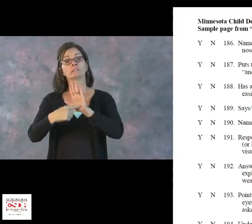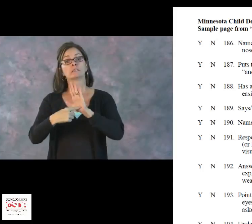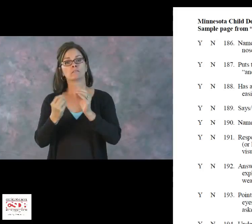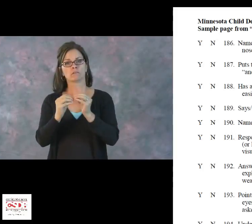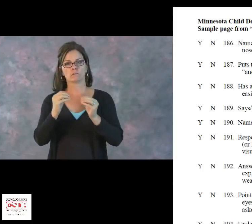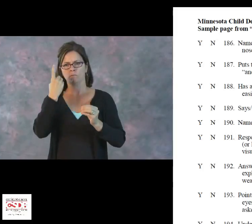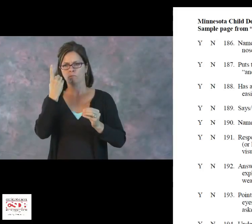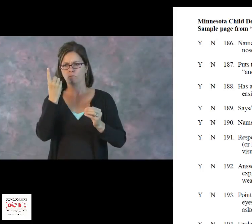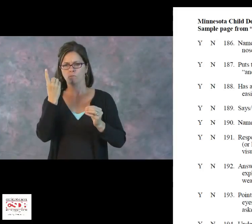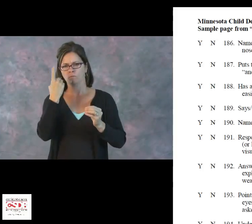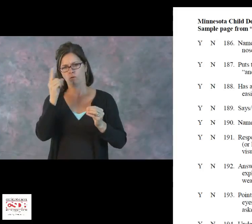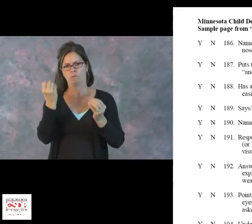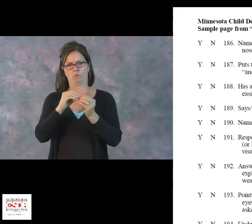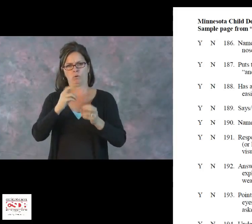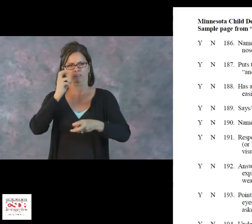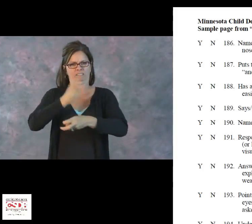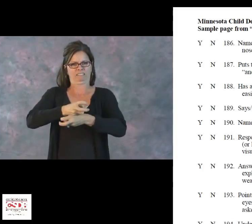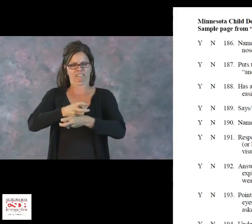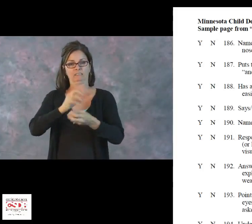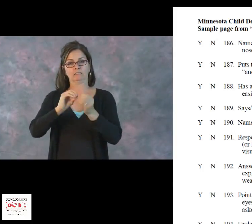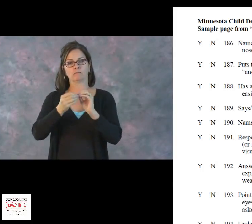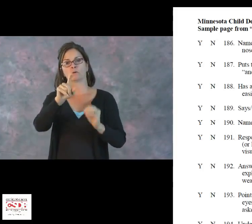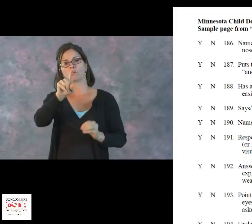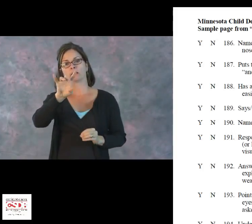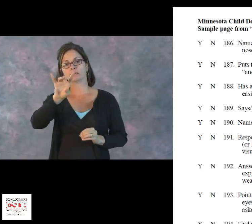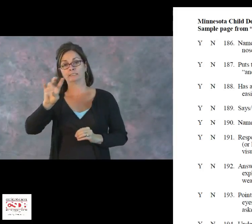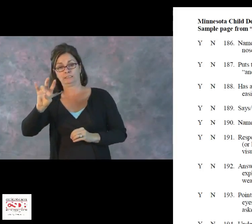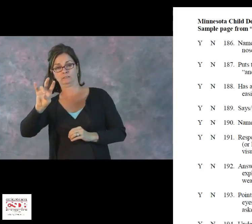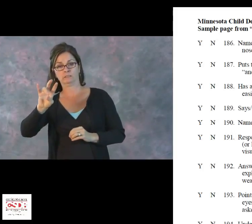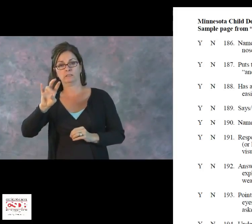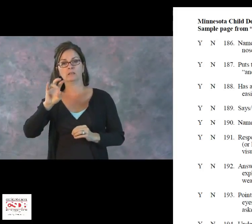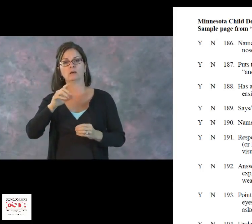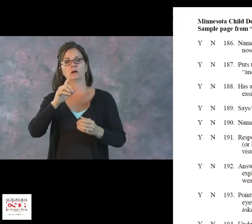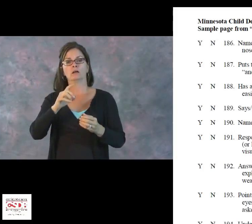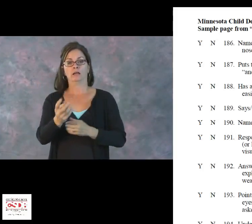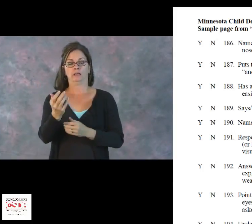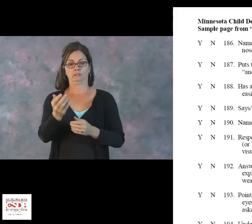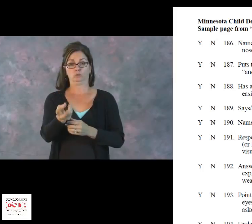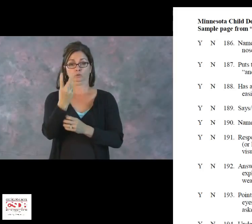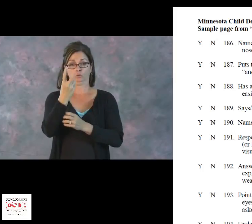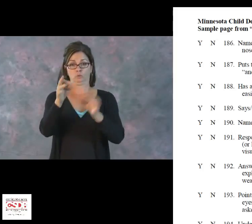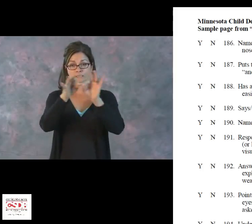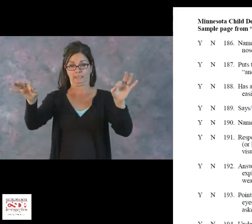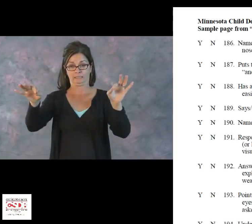would be number 187. "Puts two sentences together with the words